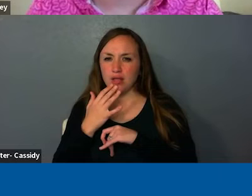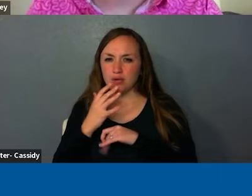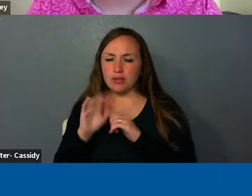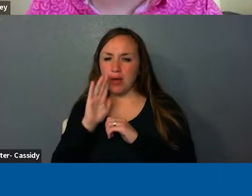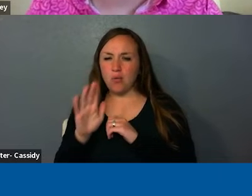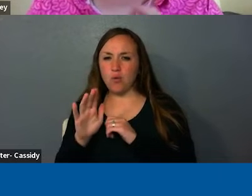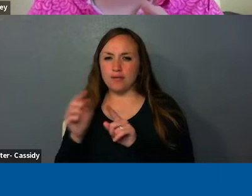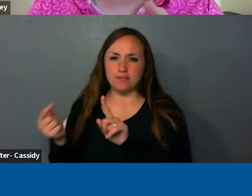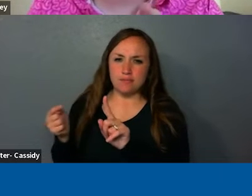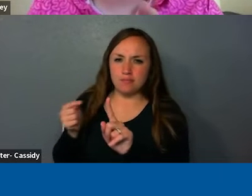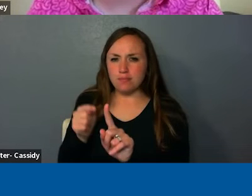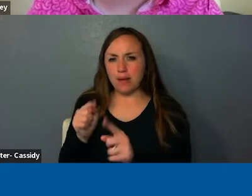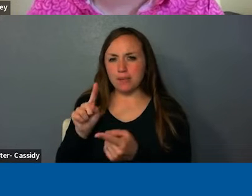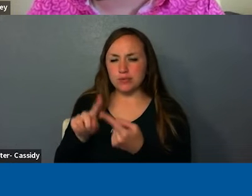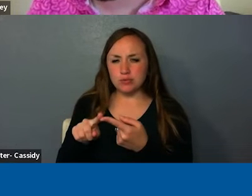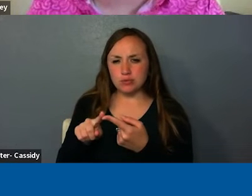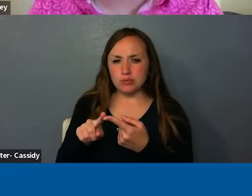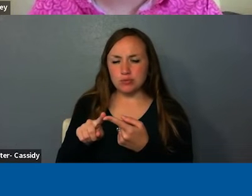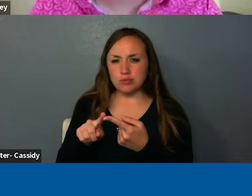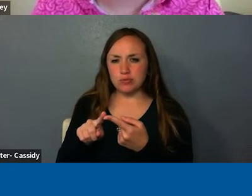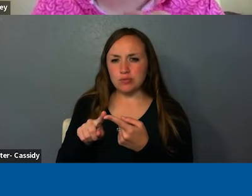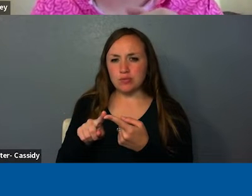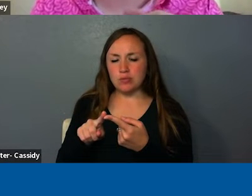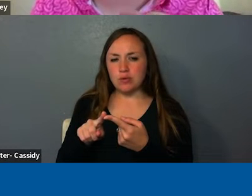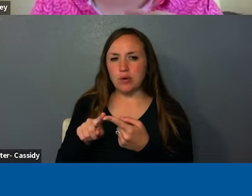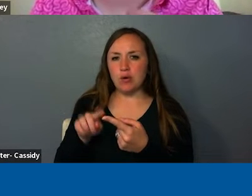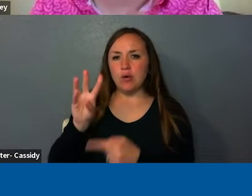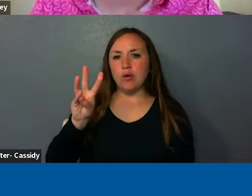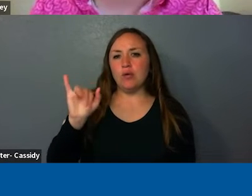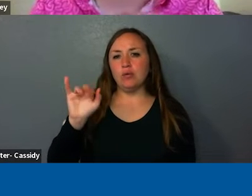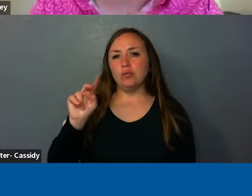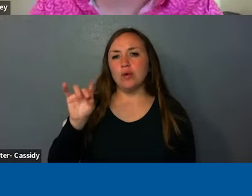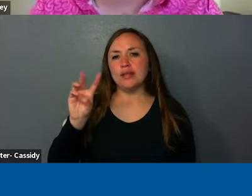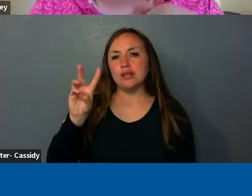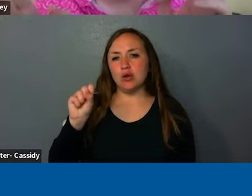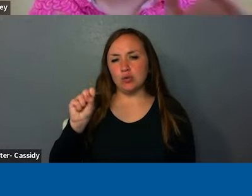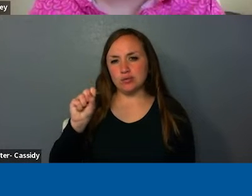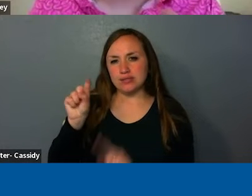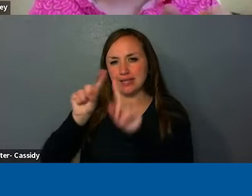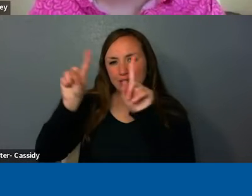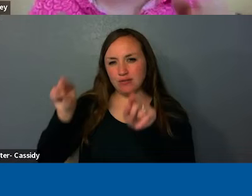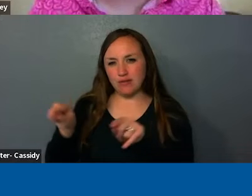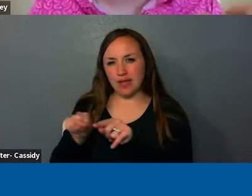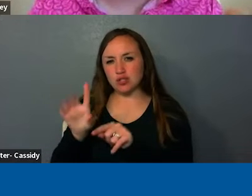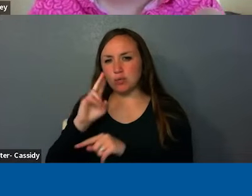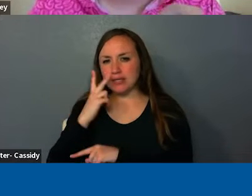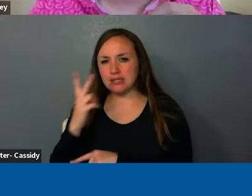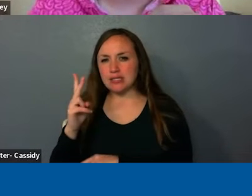to effectively Windows interface values. So you'll see some like, Windows UIE stuff here,